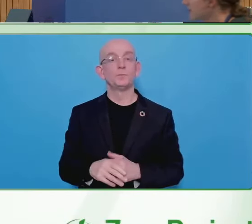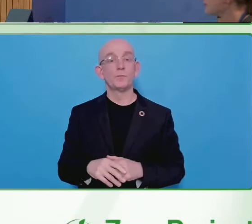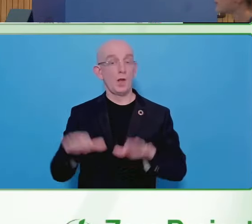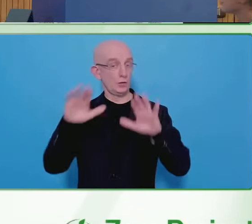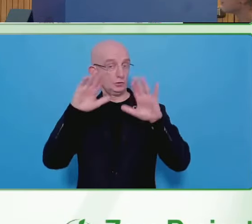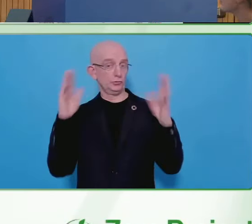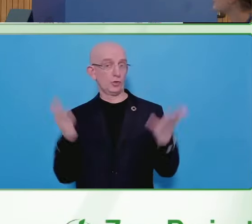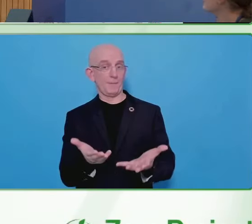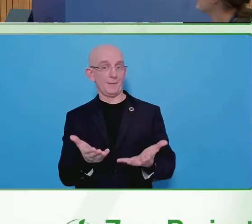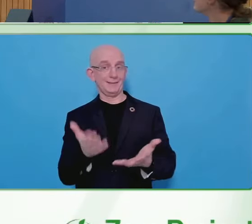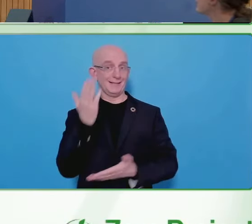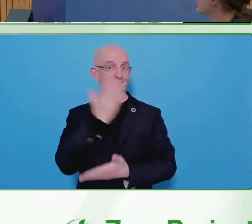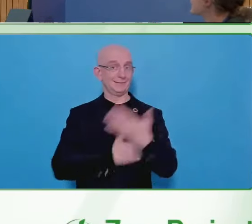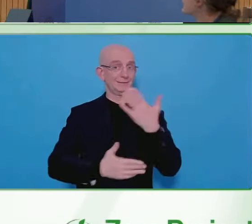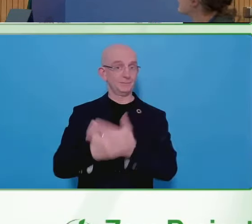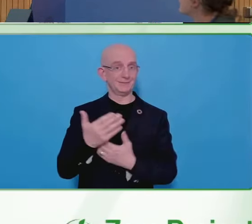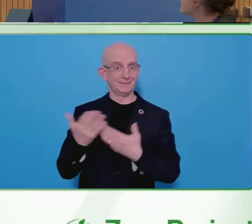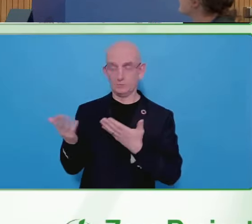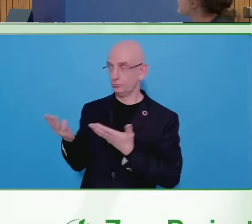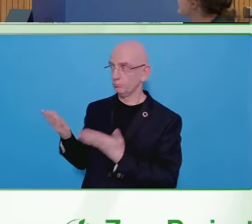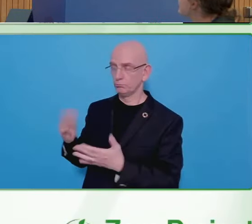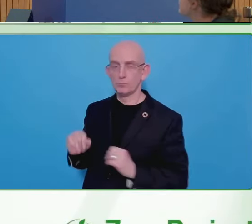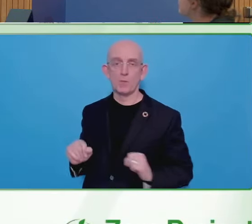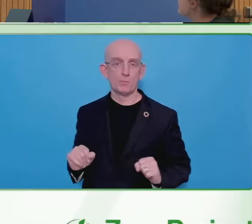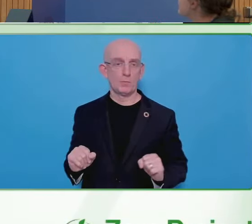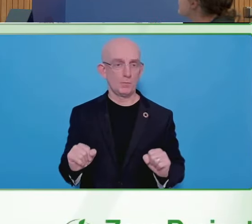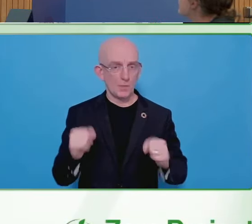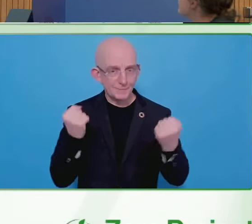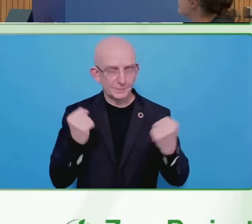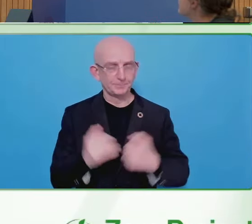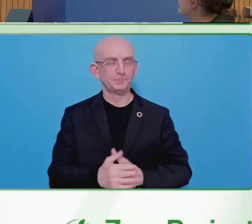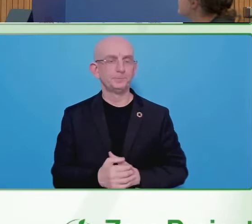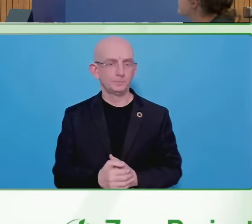Some people you just cannot teach. It is important we come together.